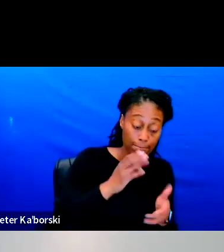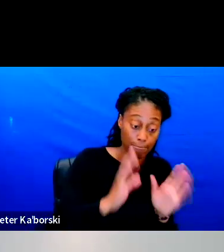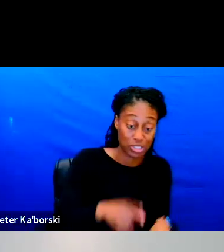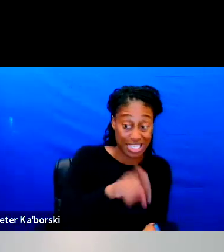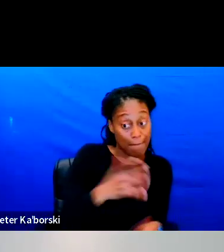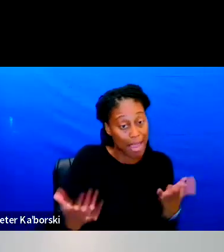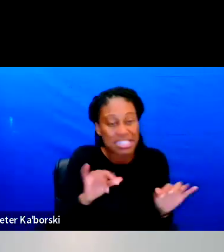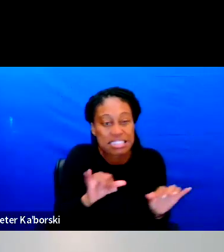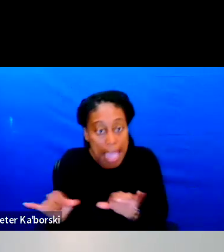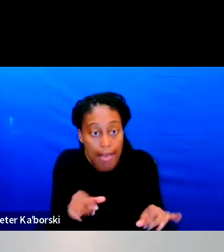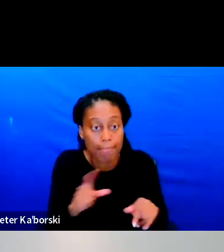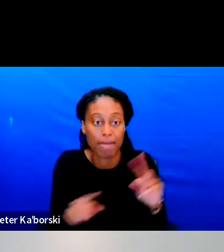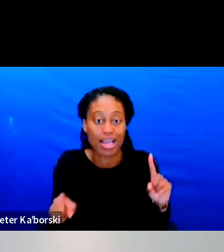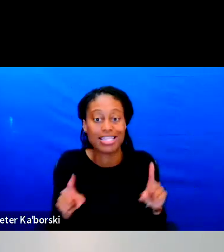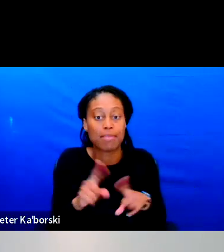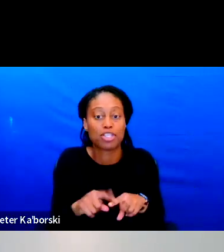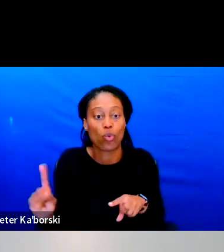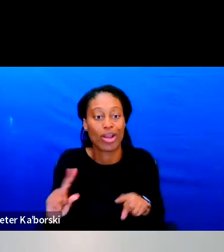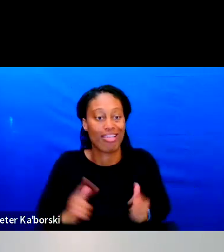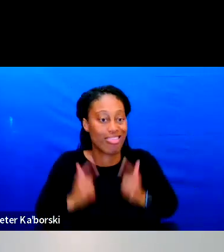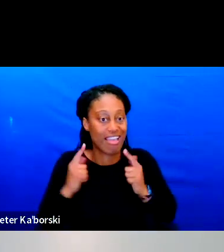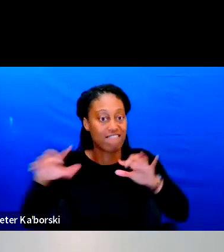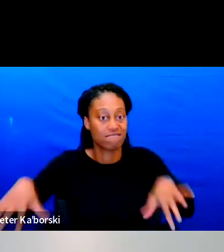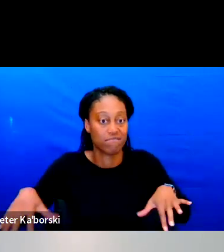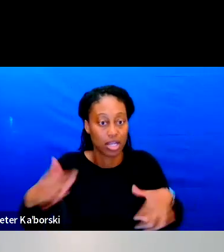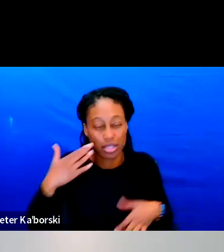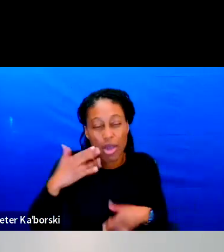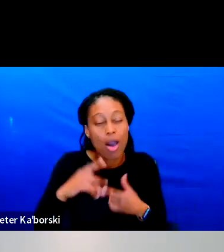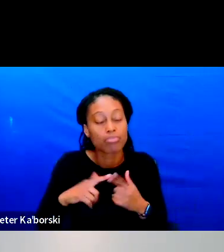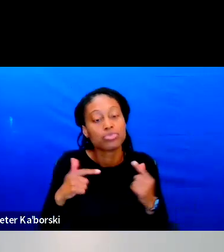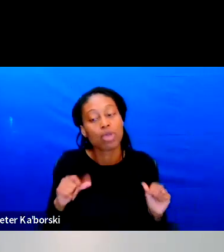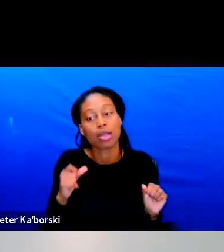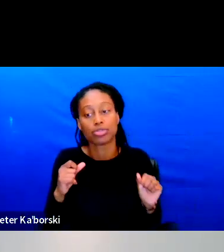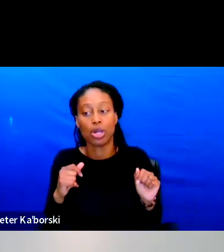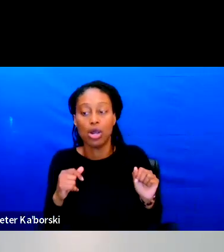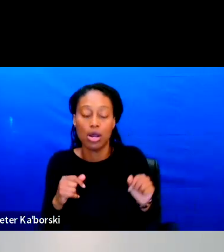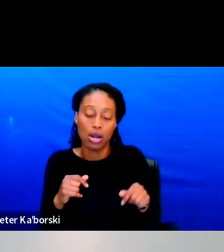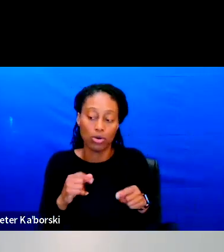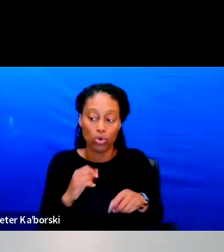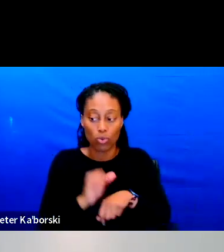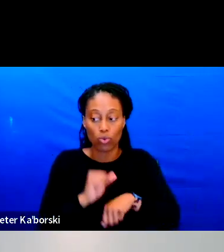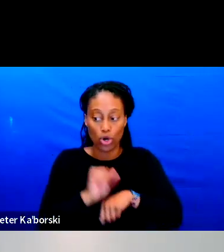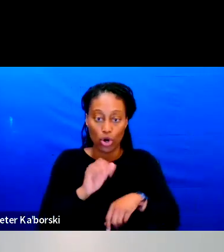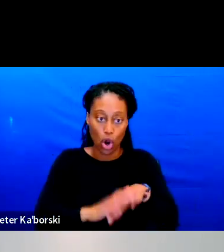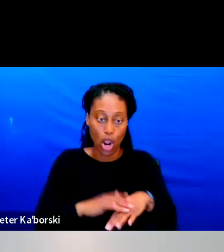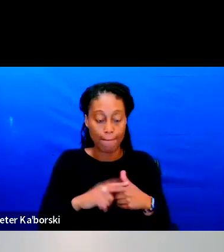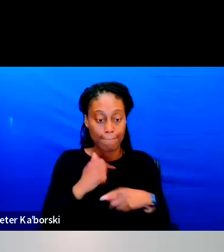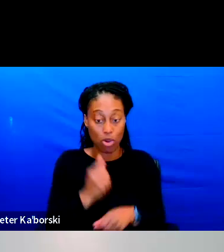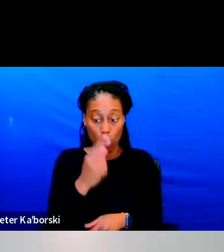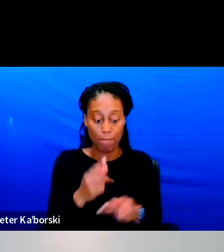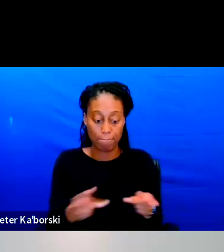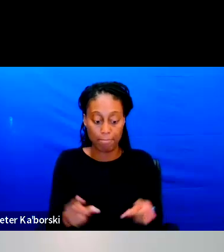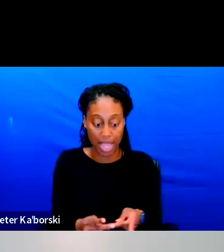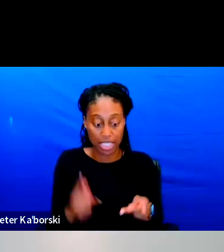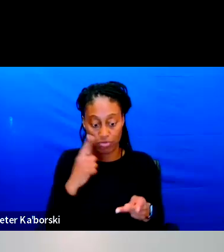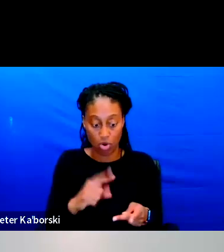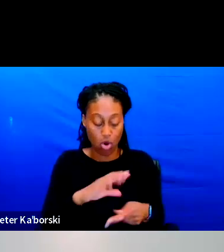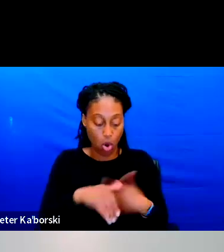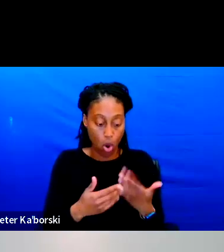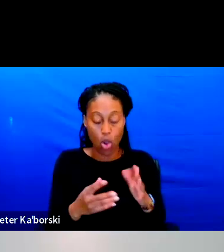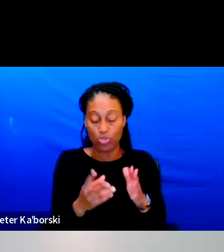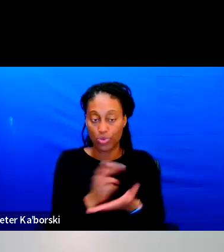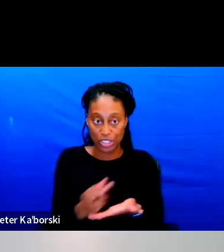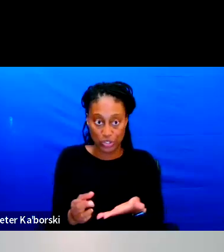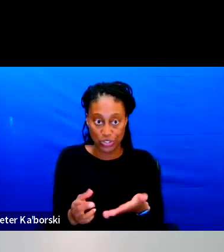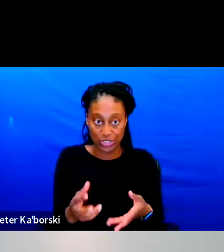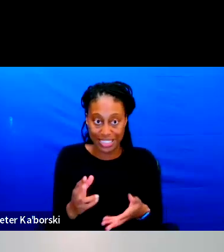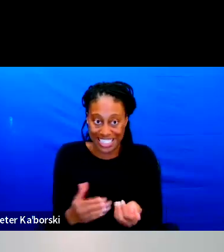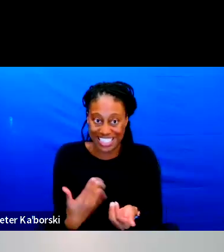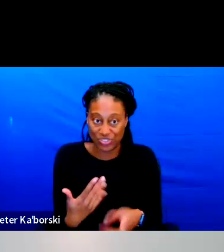Dee Henry CILO they/she: So that's kind of an in progress. Thing that I'm trying to work on is creating a one stop shop where it can be really easy to get those resources because it can be very time consuming, at least